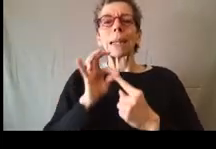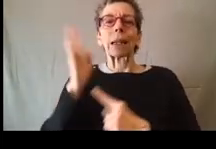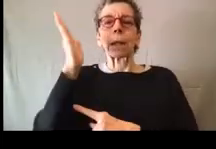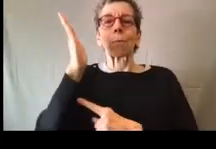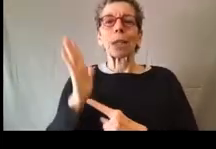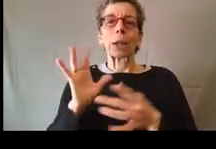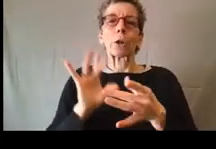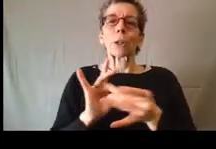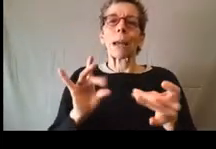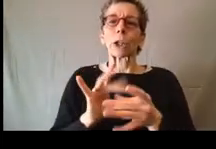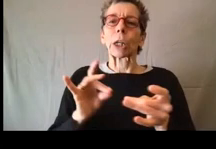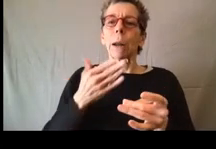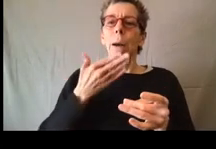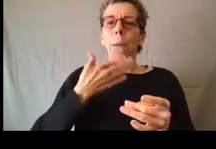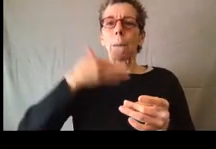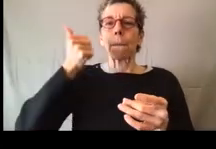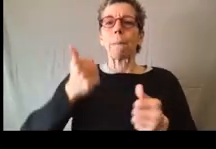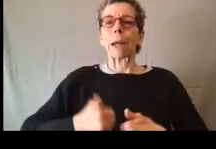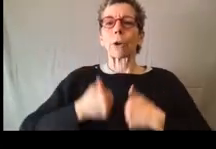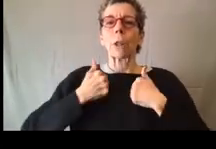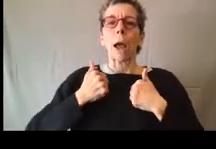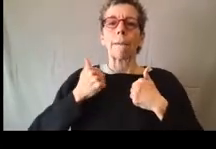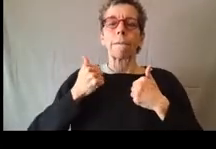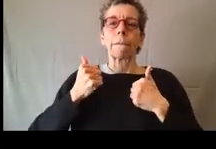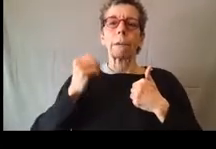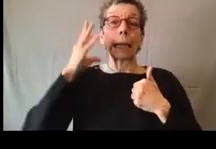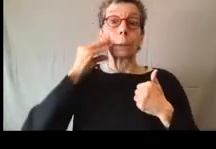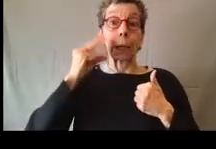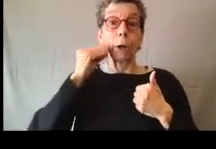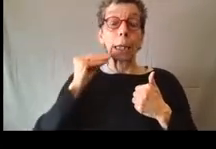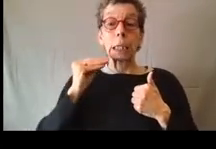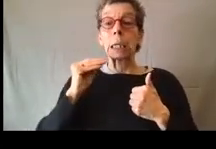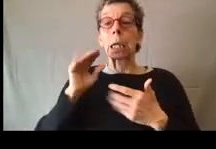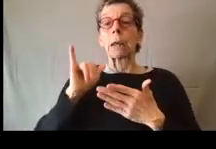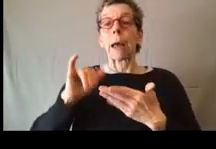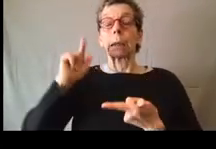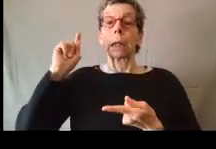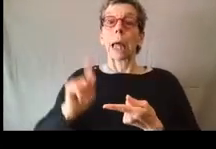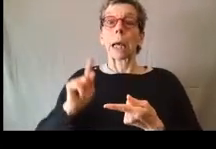a better life experience or ABLE Act which aims to ease financial strain faced by people